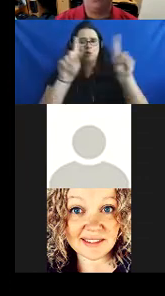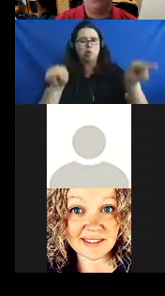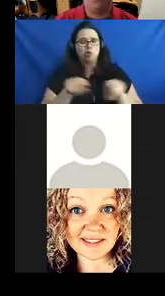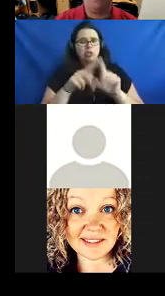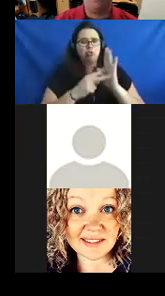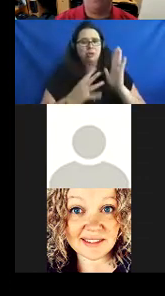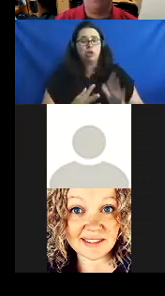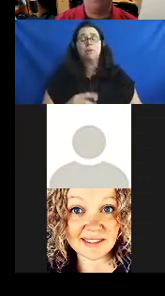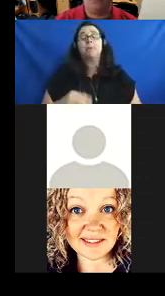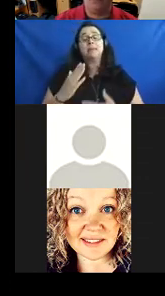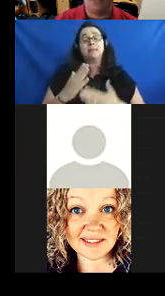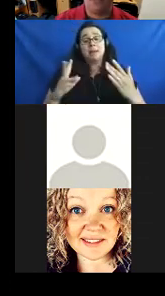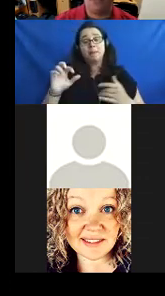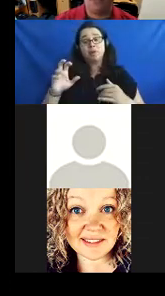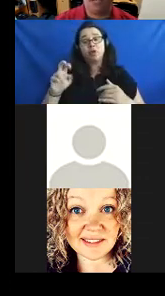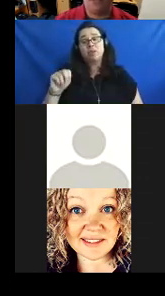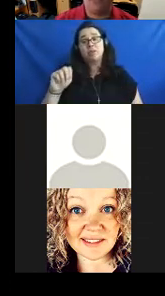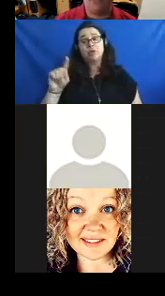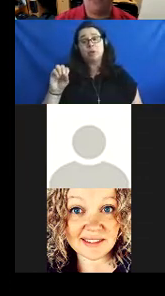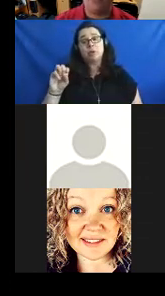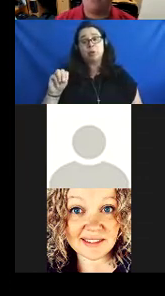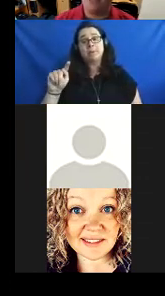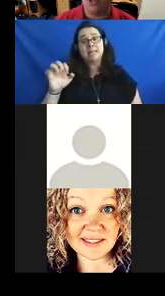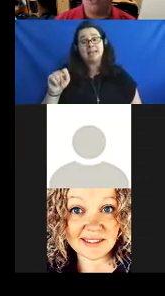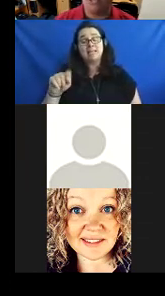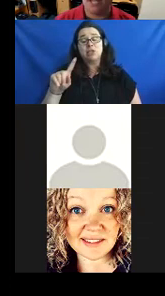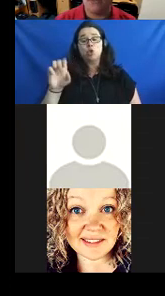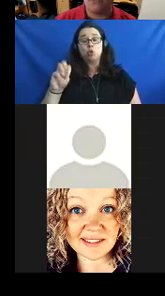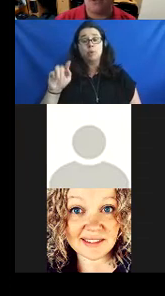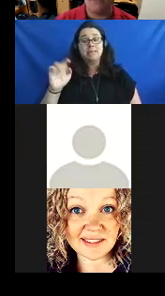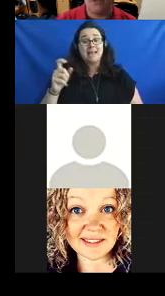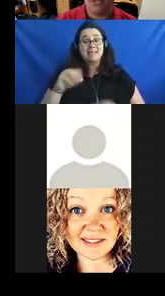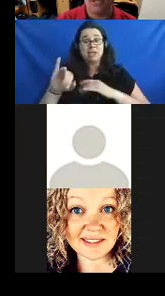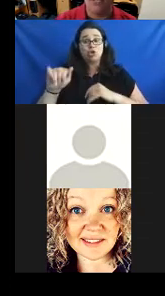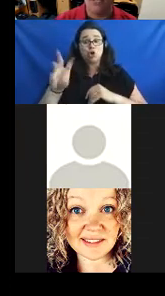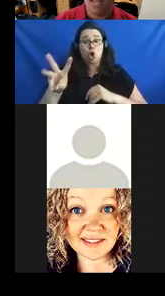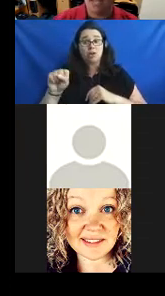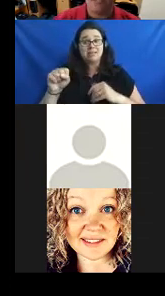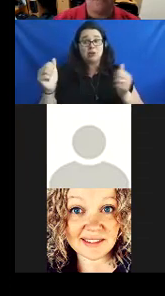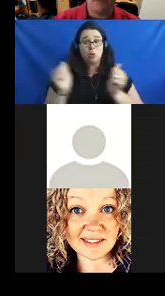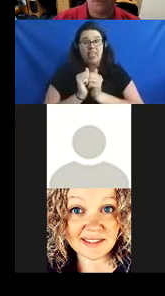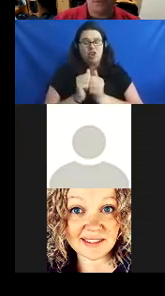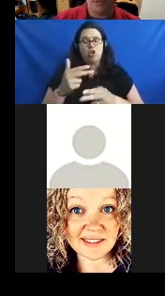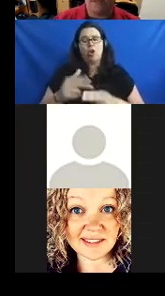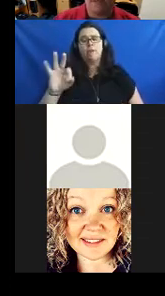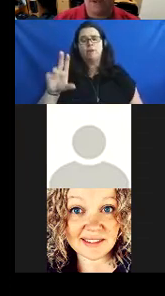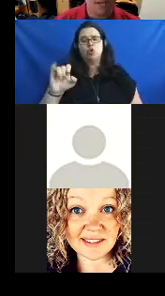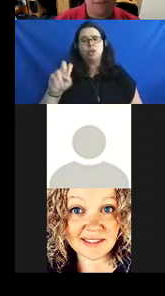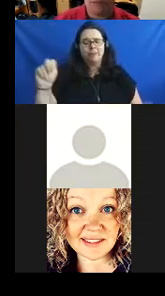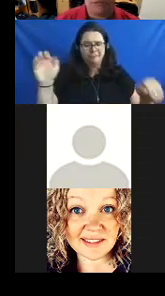FUSION IS COMBINING JAWS AND ZOOM TEXT WRITING